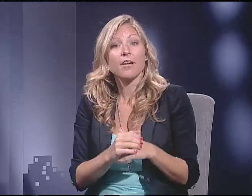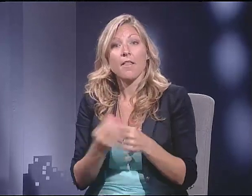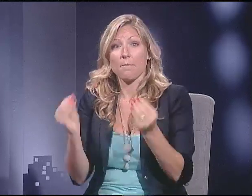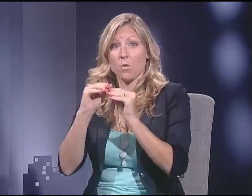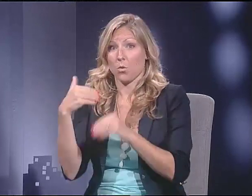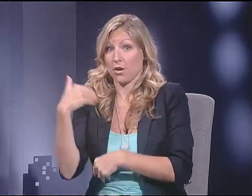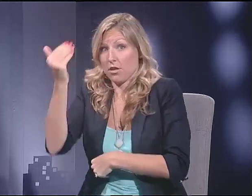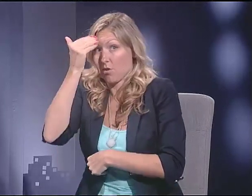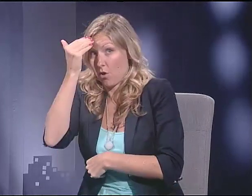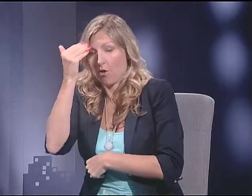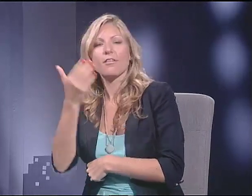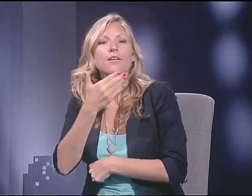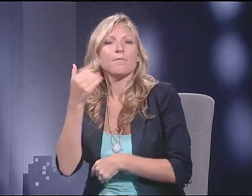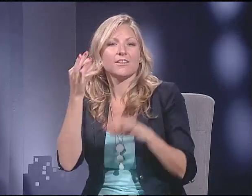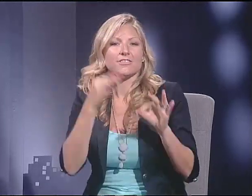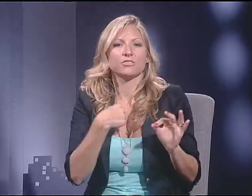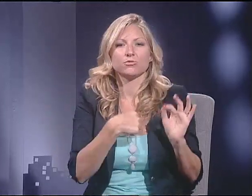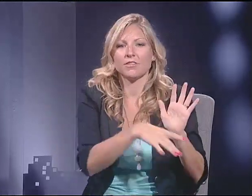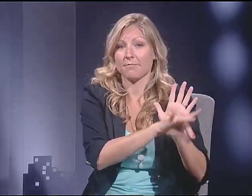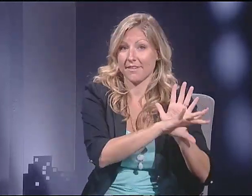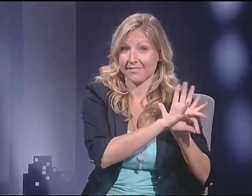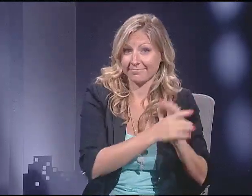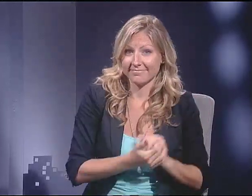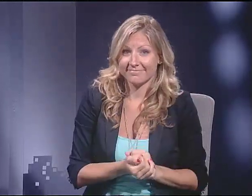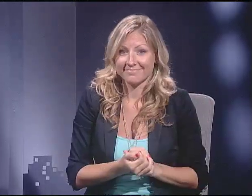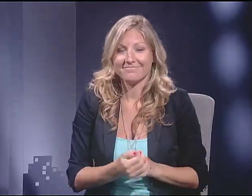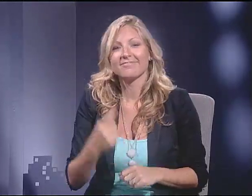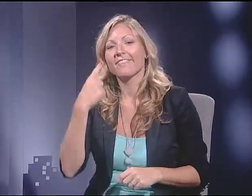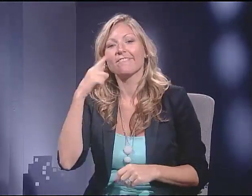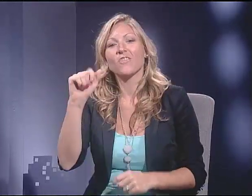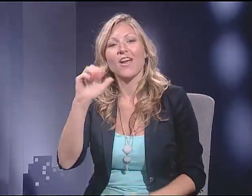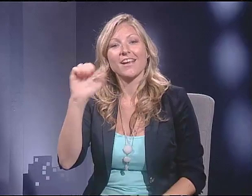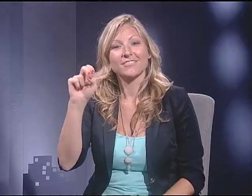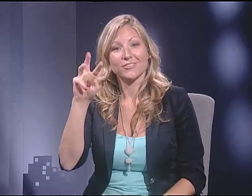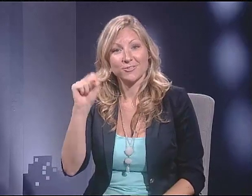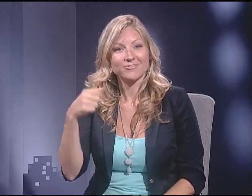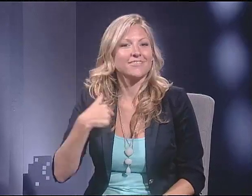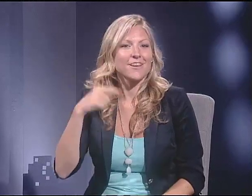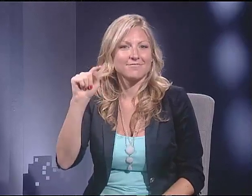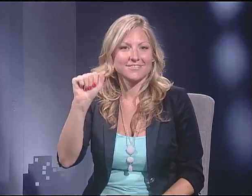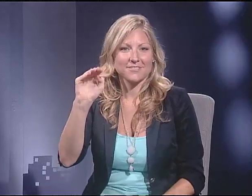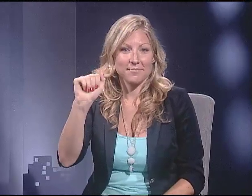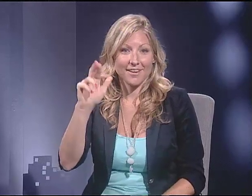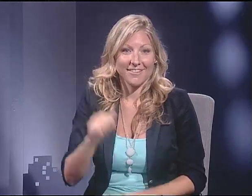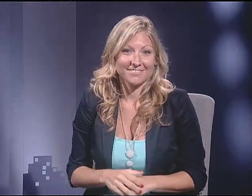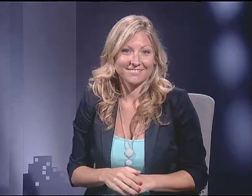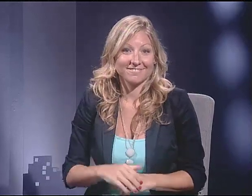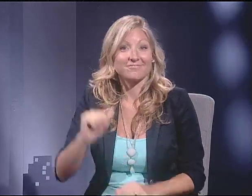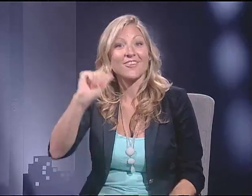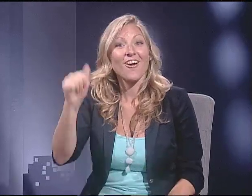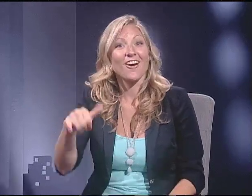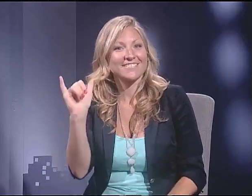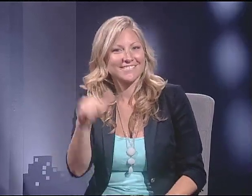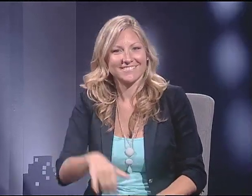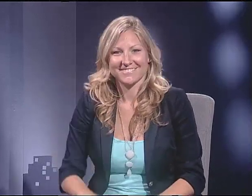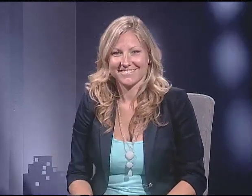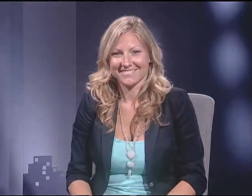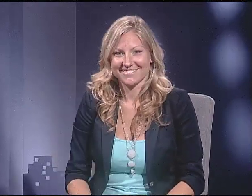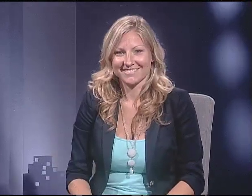the people, have power. The more we know, the better decisions we make. For ACCESS News, I'm Tamara and that's Austin.